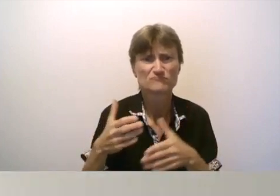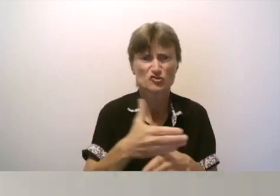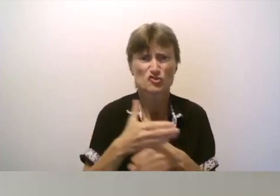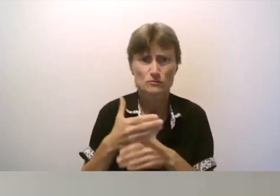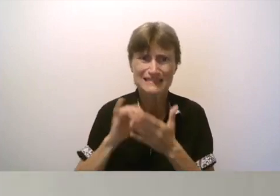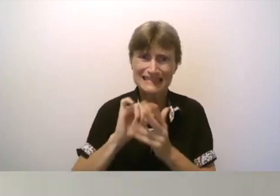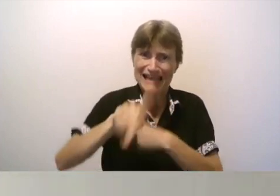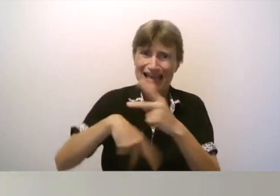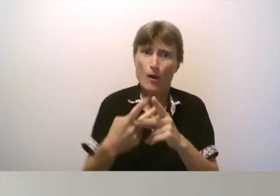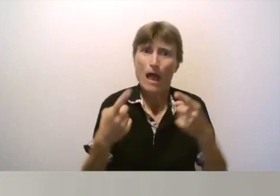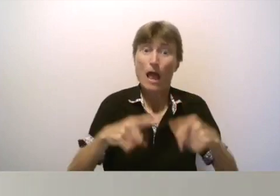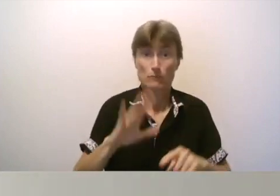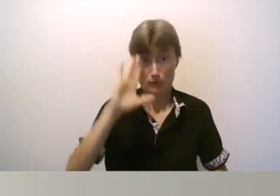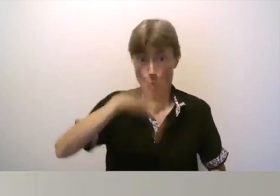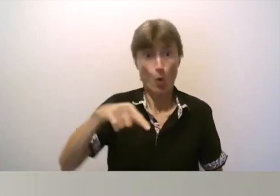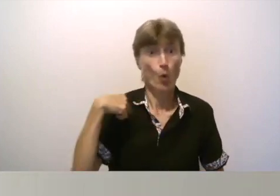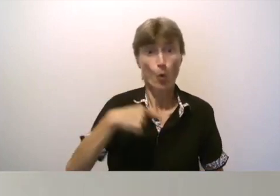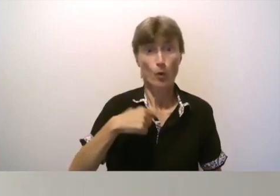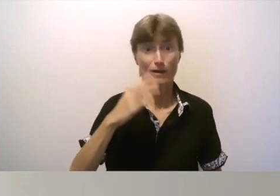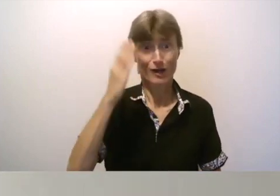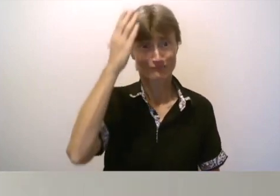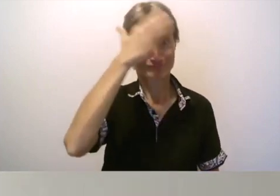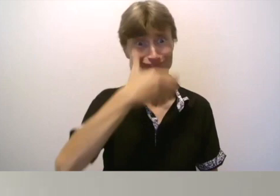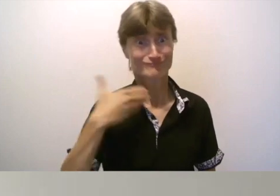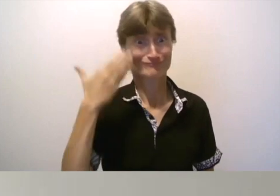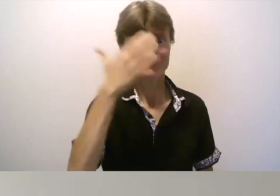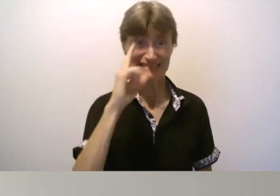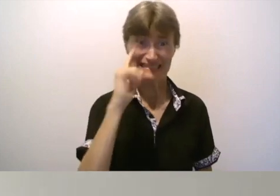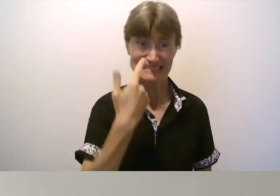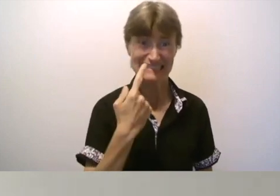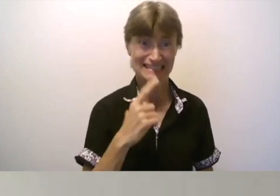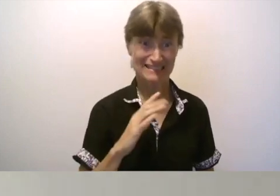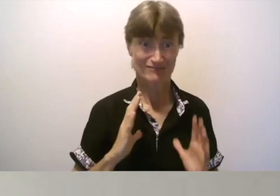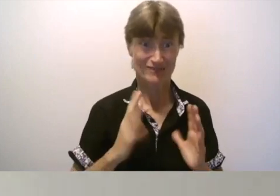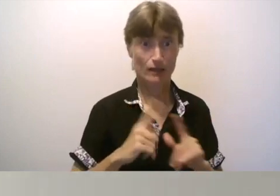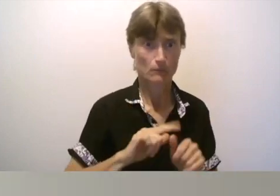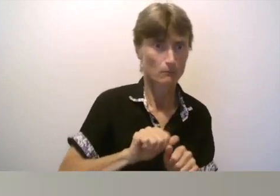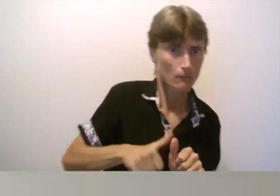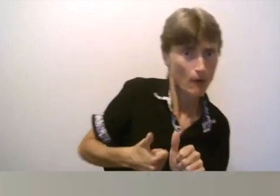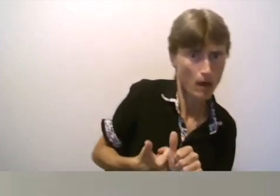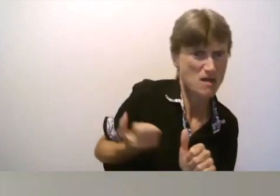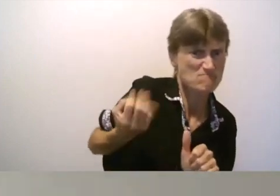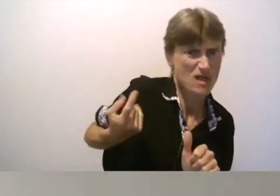underground all the time with artists so thanks everyone thanks for all the work to do